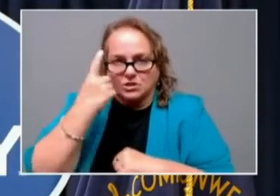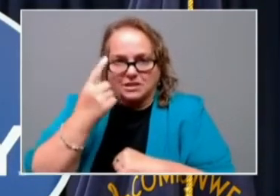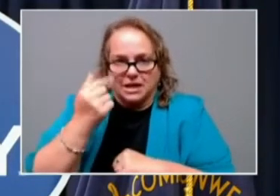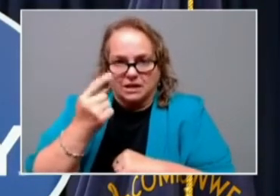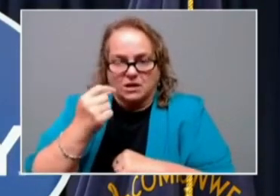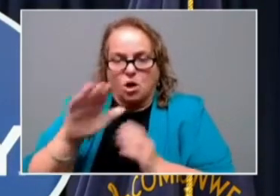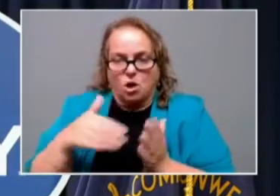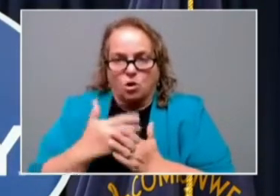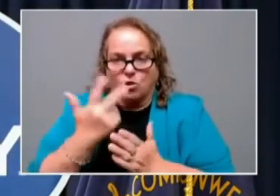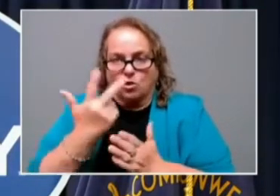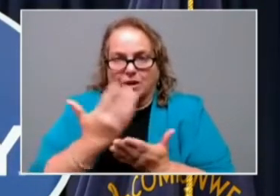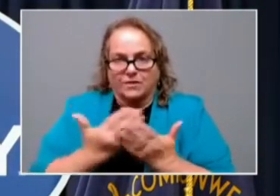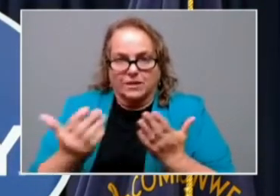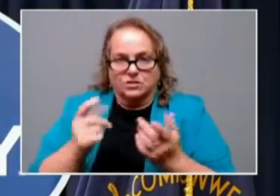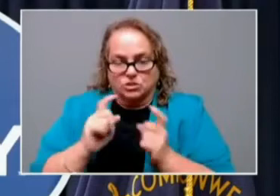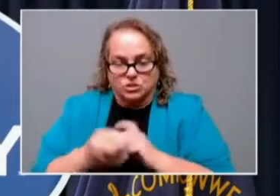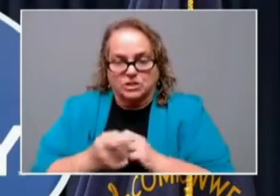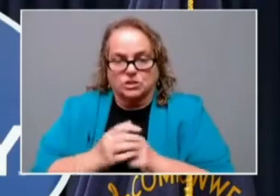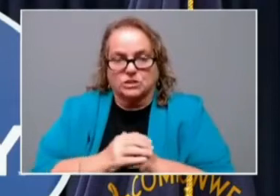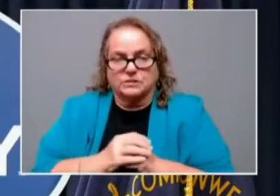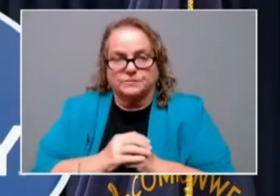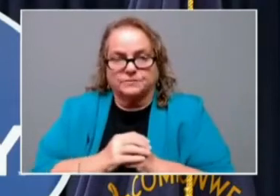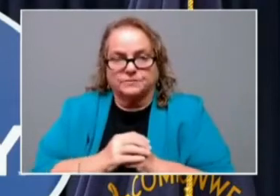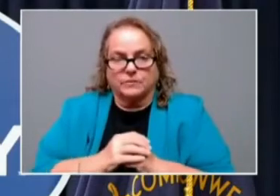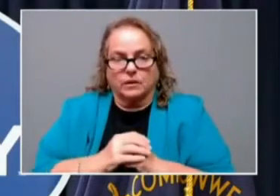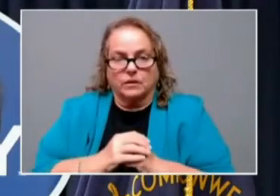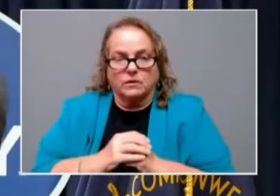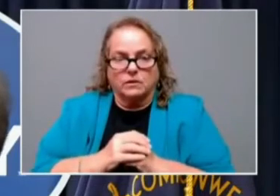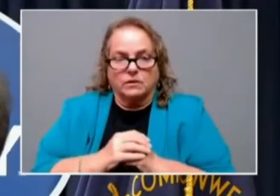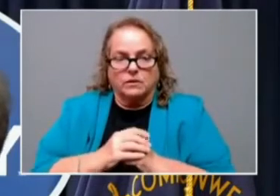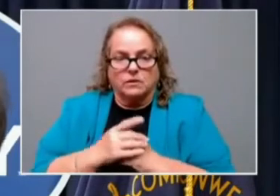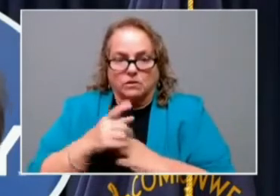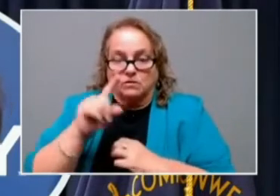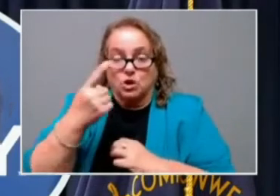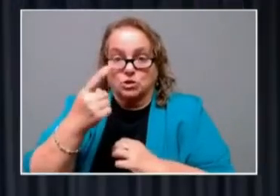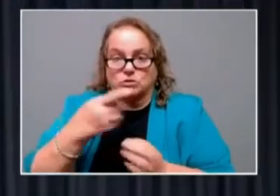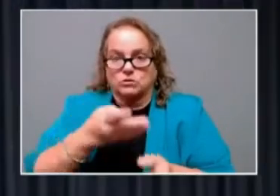to include on this. So can we first bring up what is normally page two of